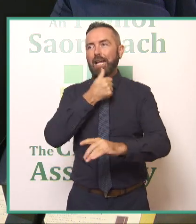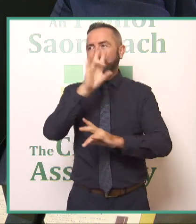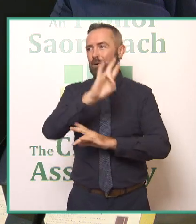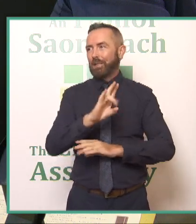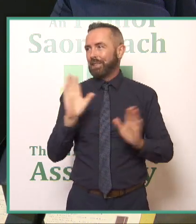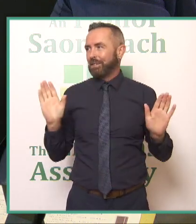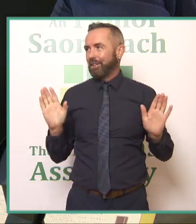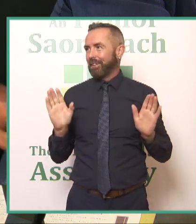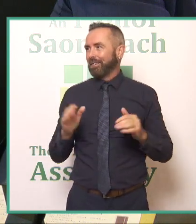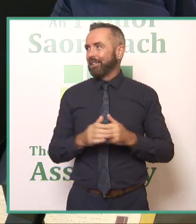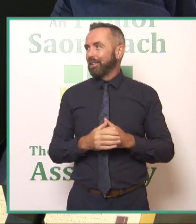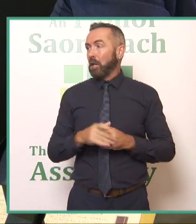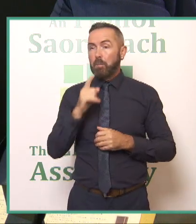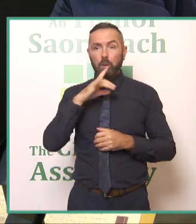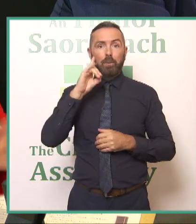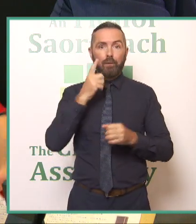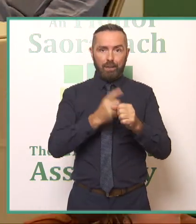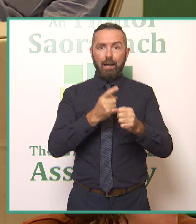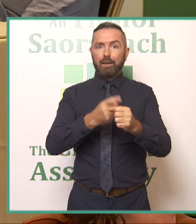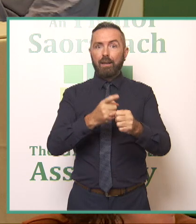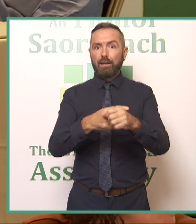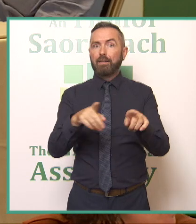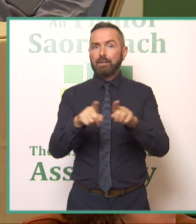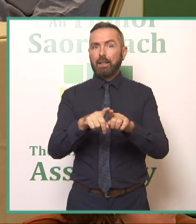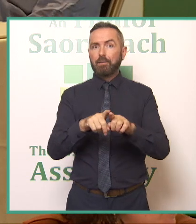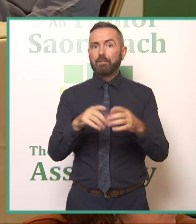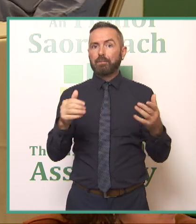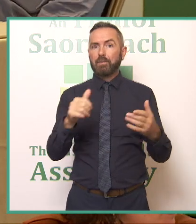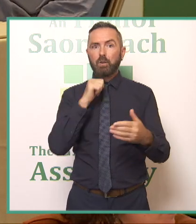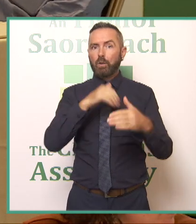think that's a theme that we've heard from the farmers too not to put a limit onto the amount